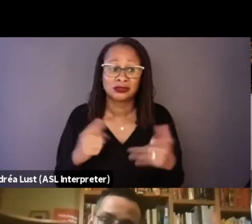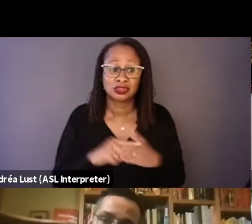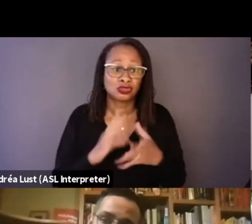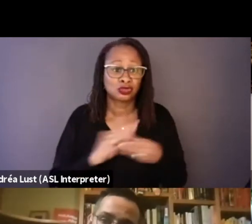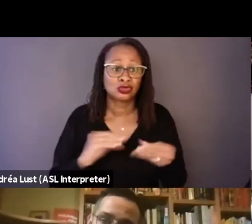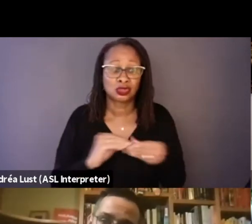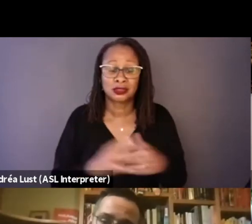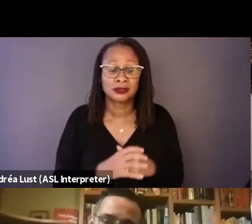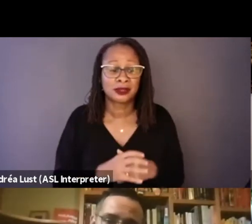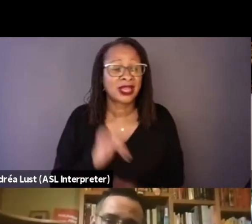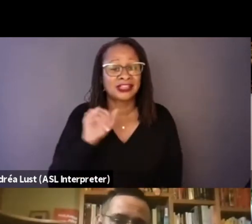I think Jimmy, just start with you.